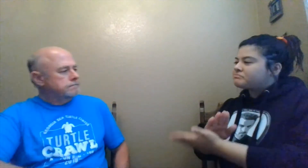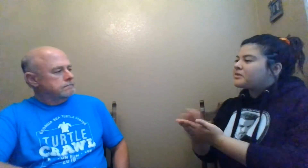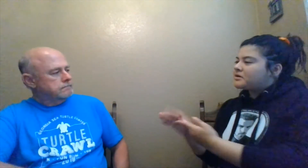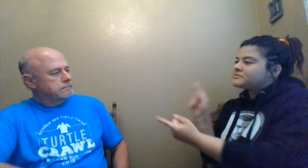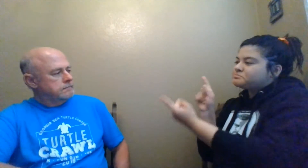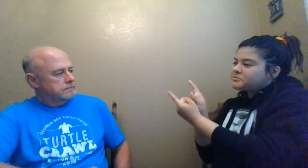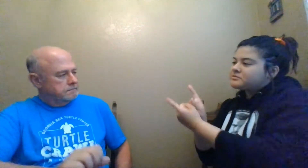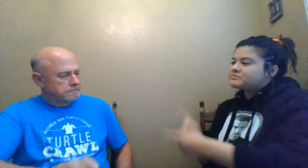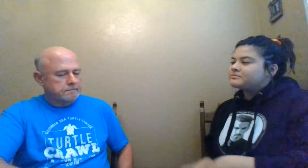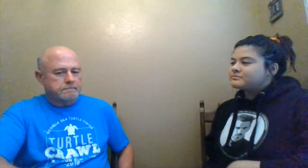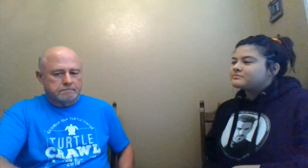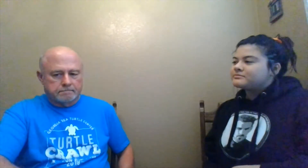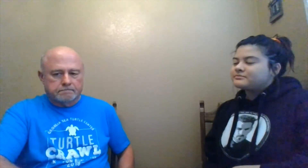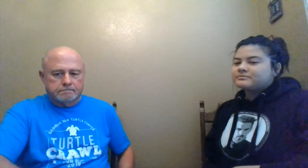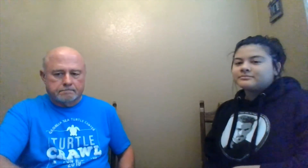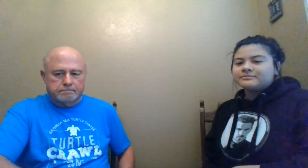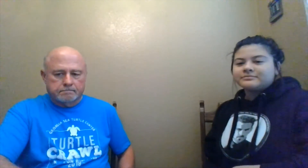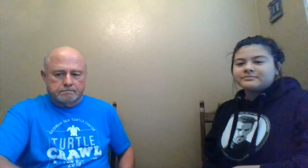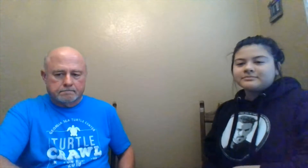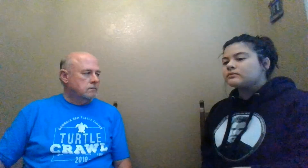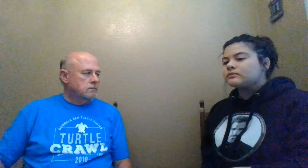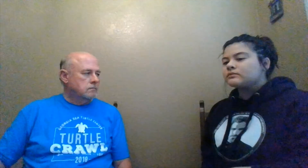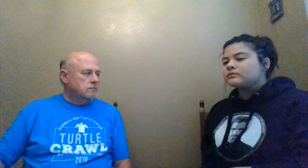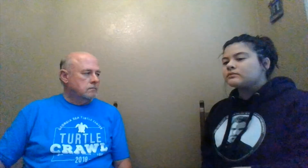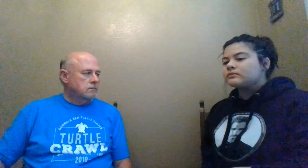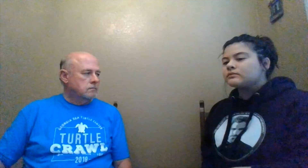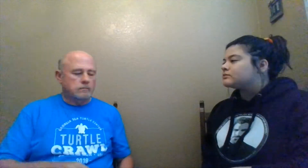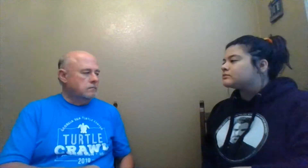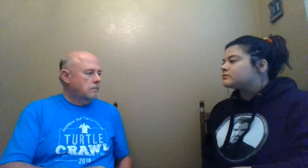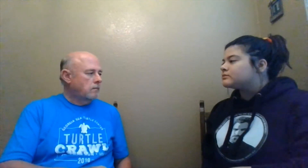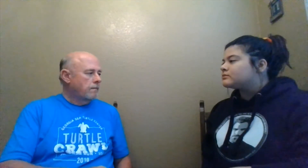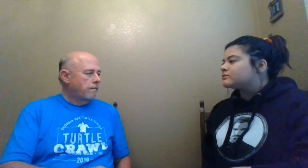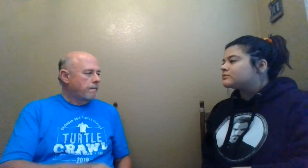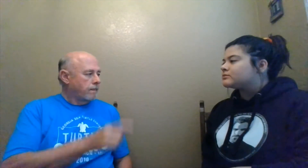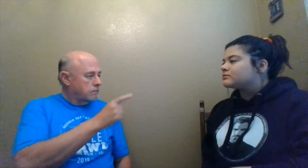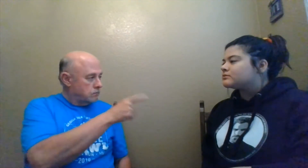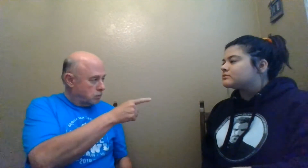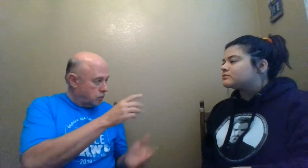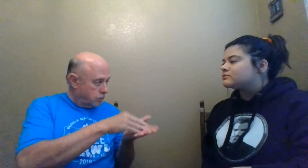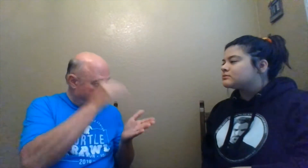Nice to meet you! Are you a student?